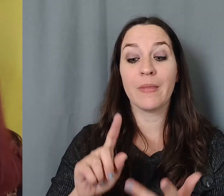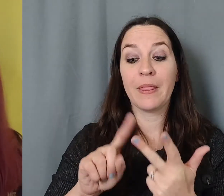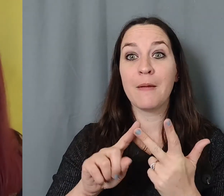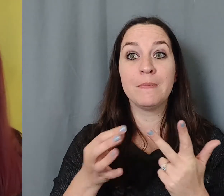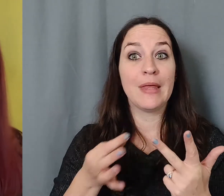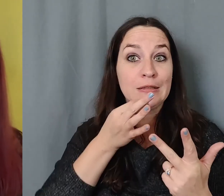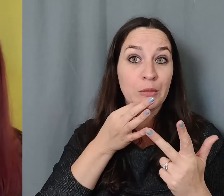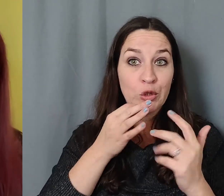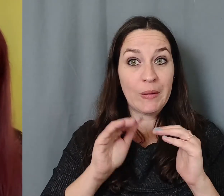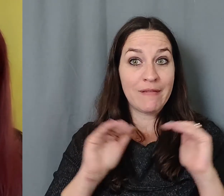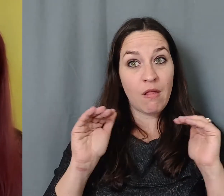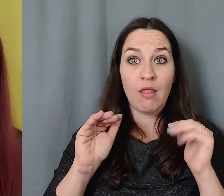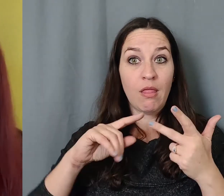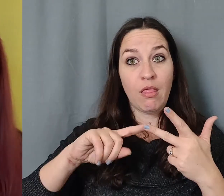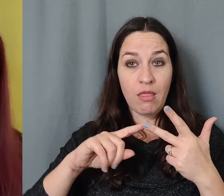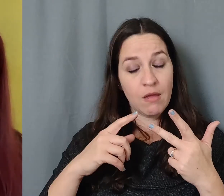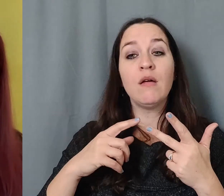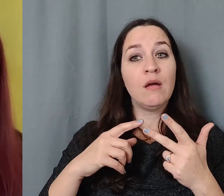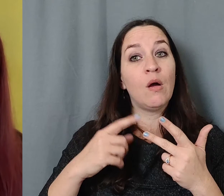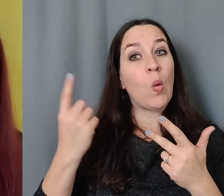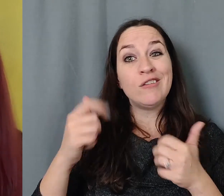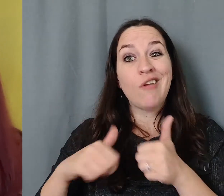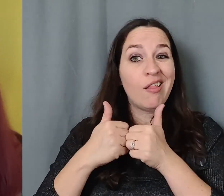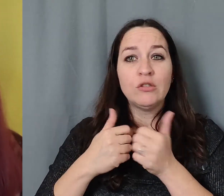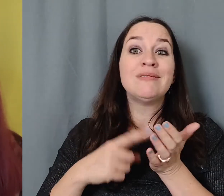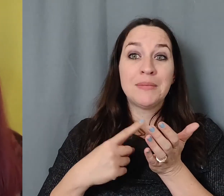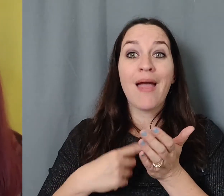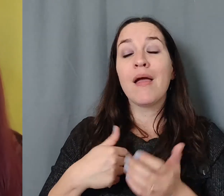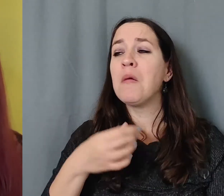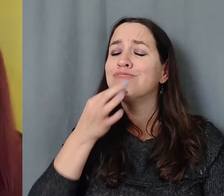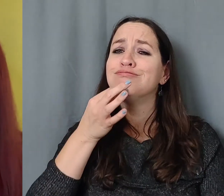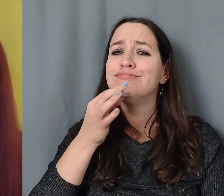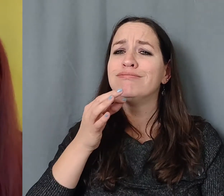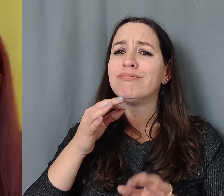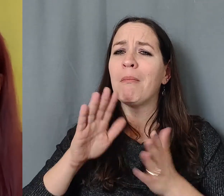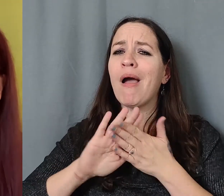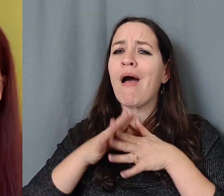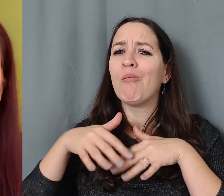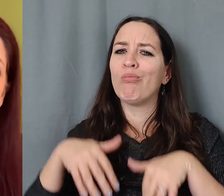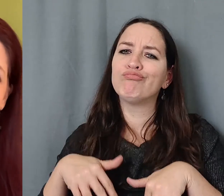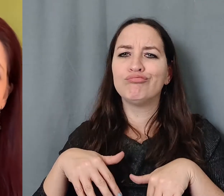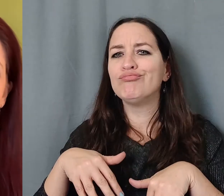So sometimes when you reach the expert level or when you're really, really good at something, you become complacent. You forget to pay attention, you forget to keep